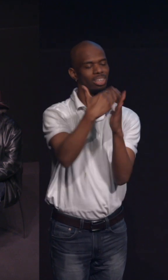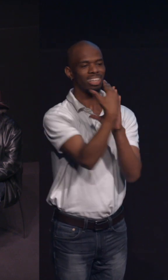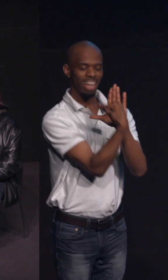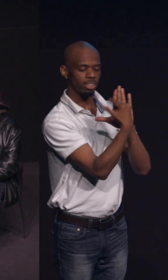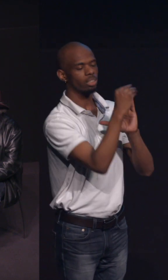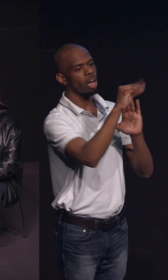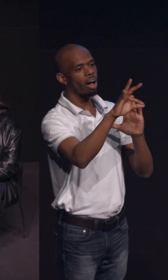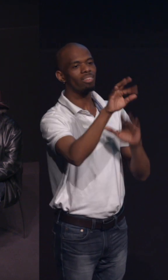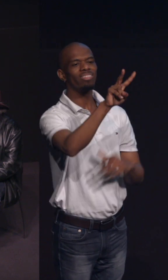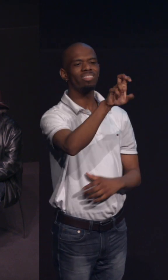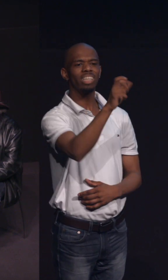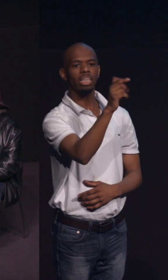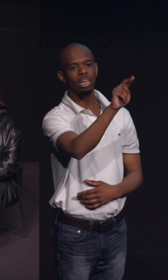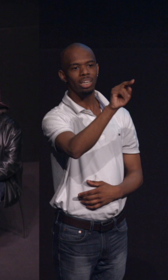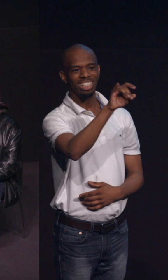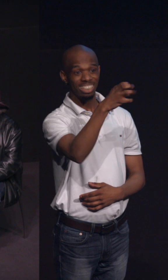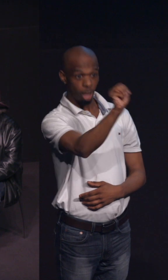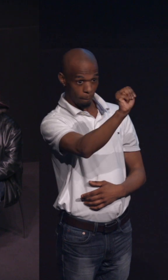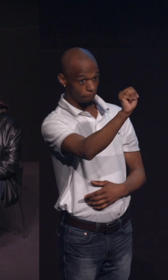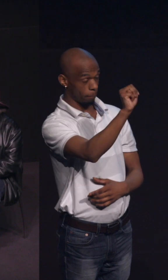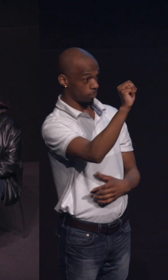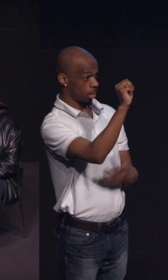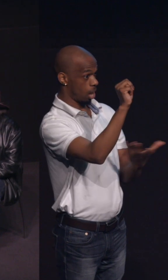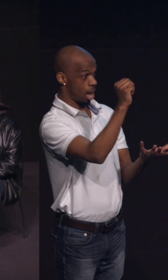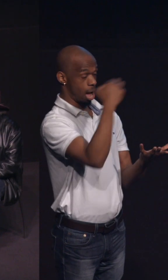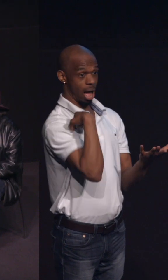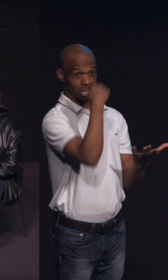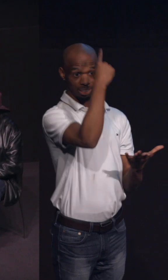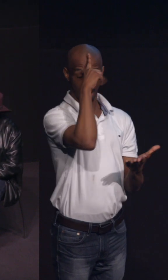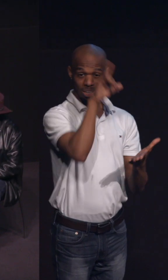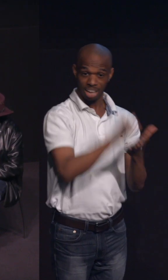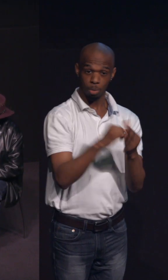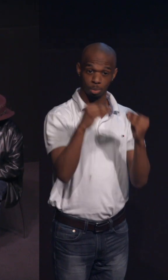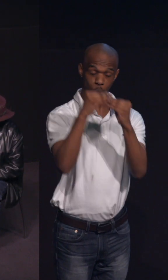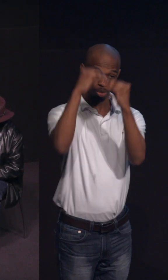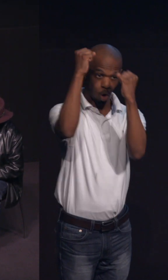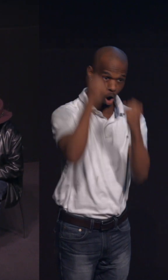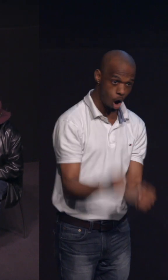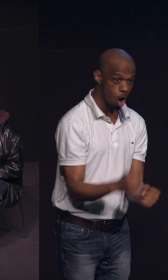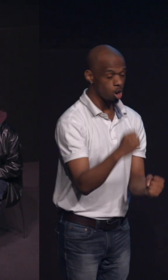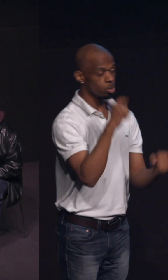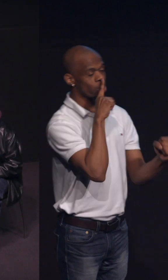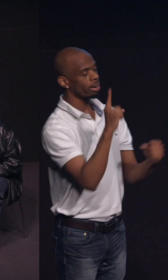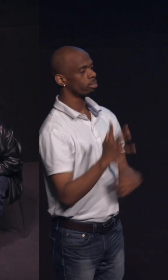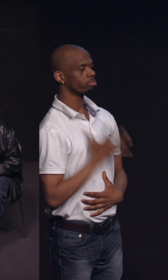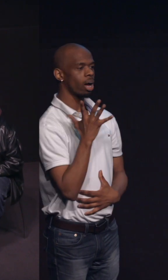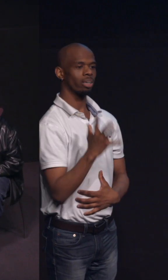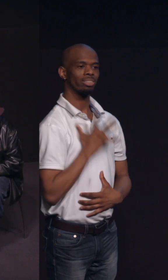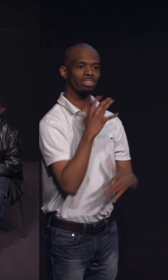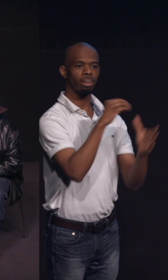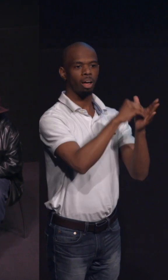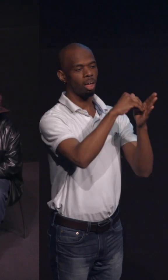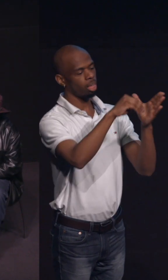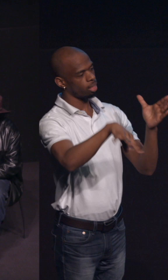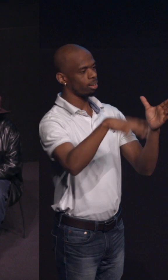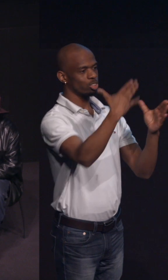That's why people associate veganism with, like, White suburban kind of upper middle-class practices or, you know, urban gentrified and this is, like,